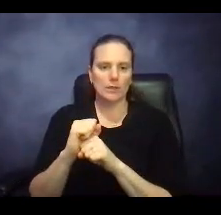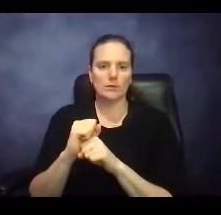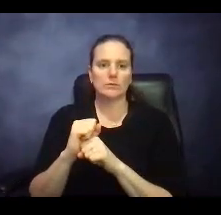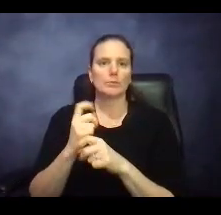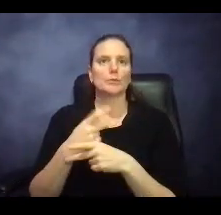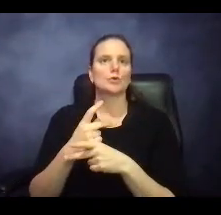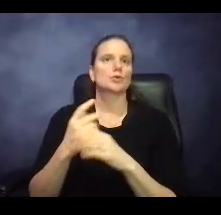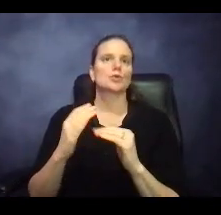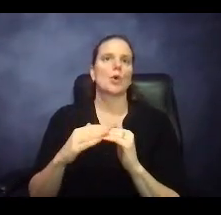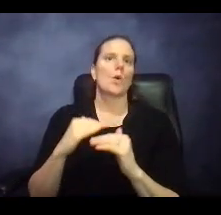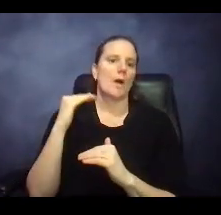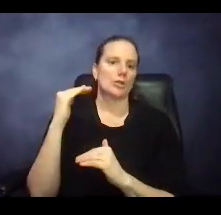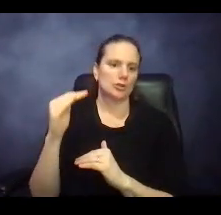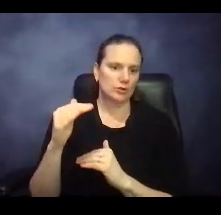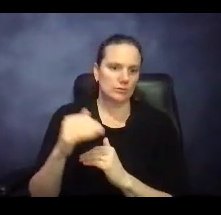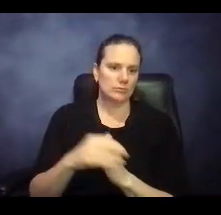this drive, this we call hustling for our worth.